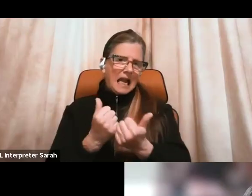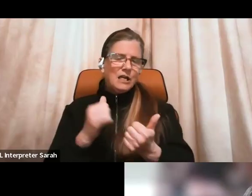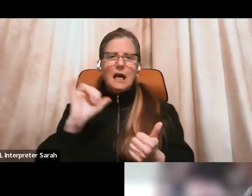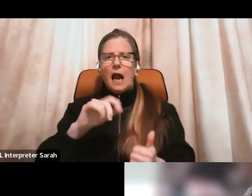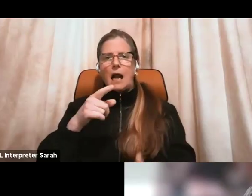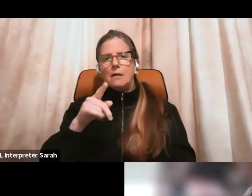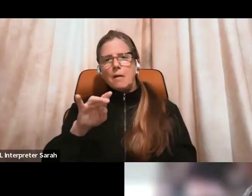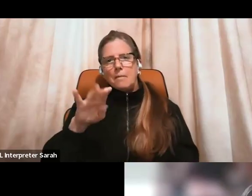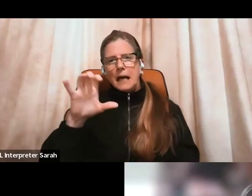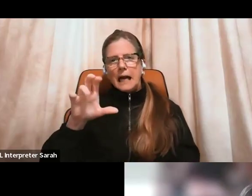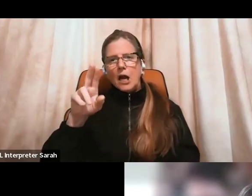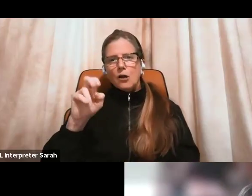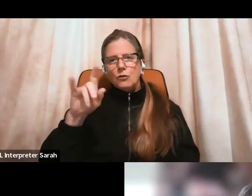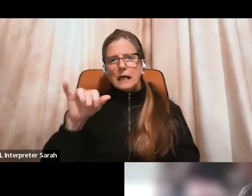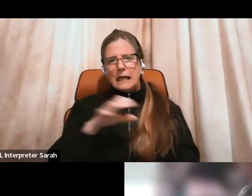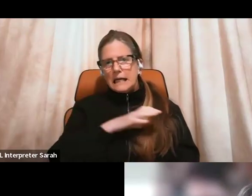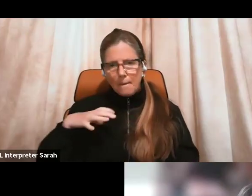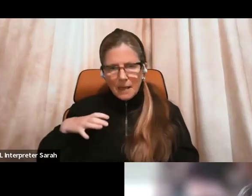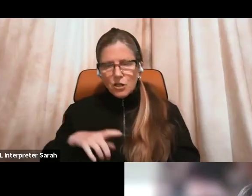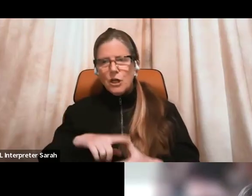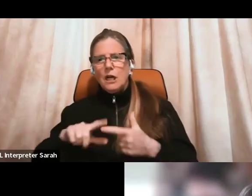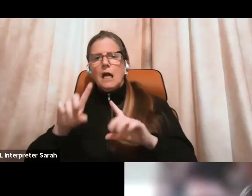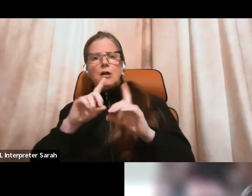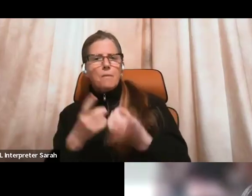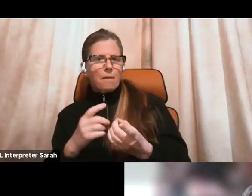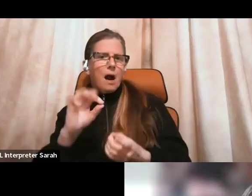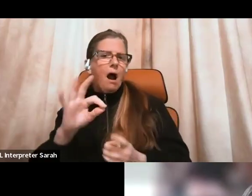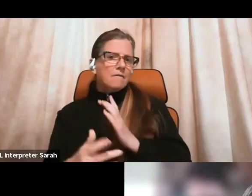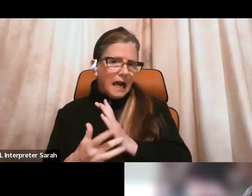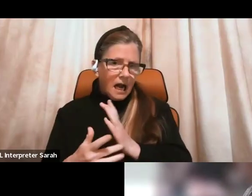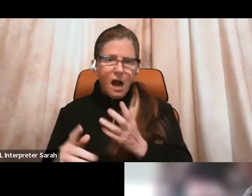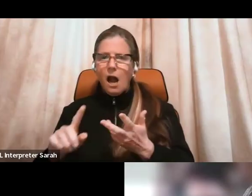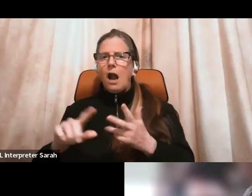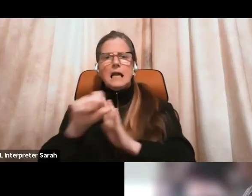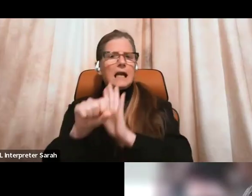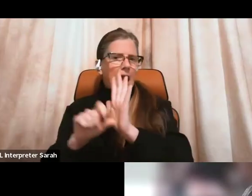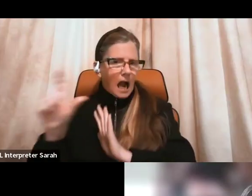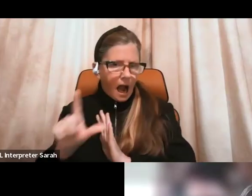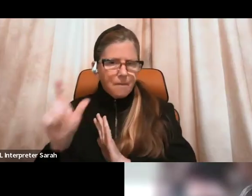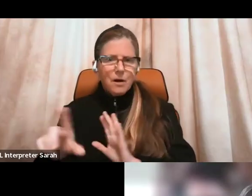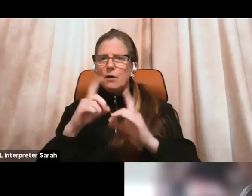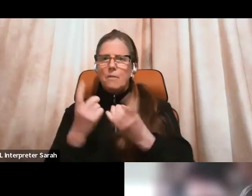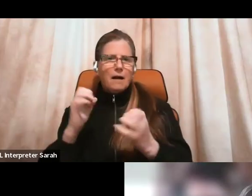Commission, the Department of Technology, the State Libraries, Department of Education, and